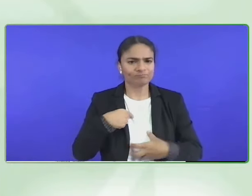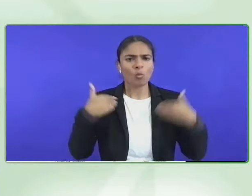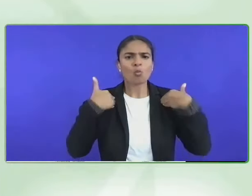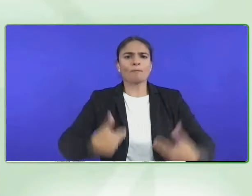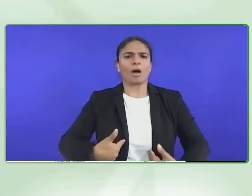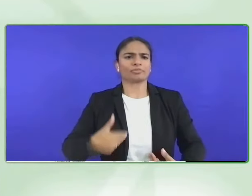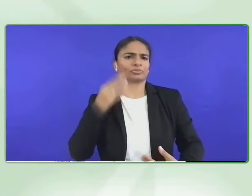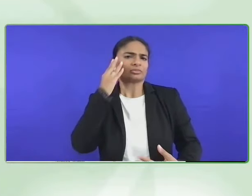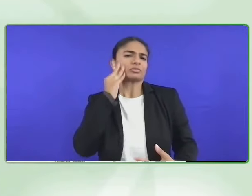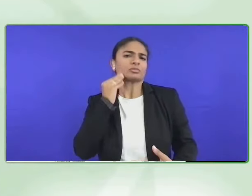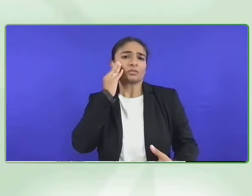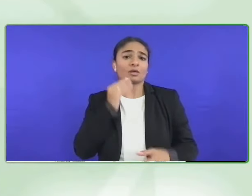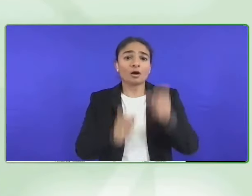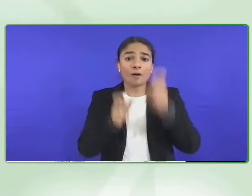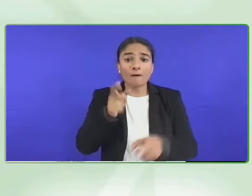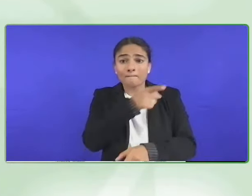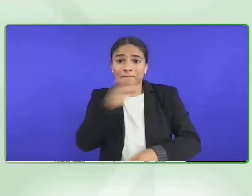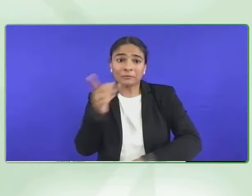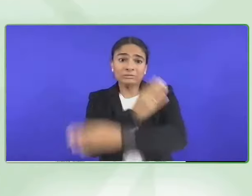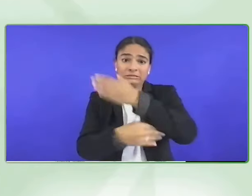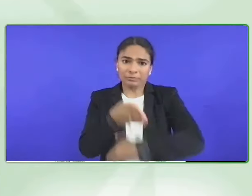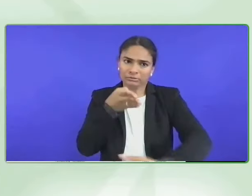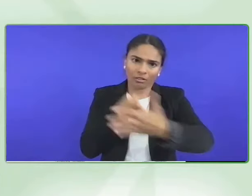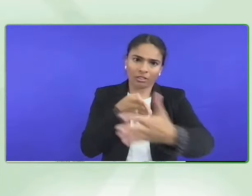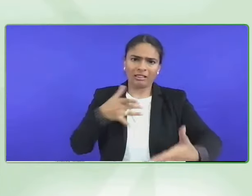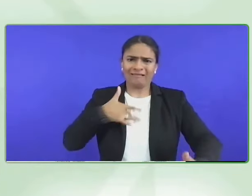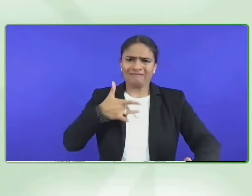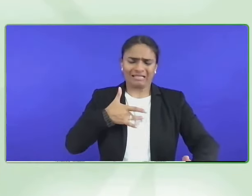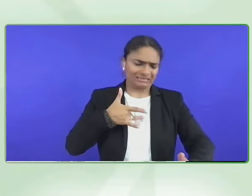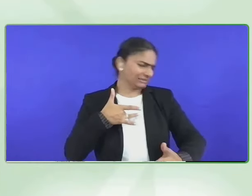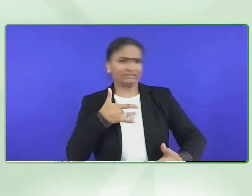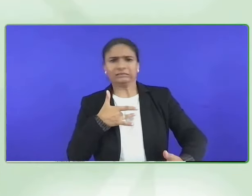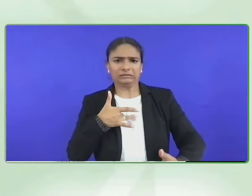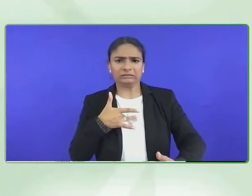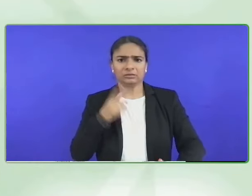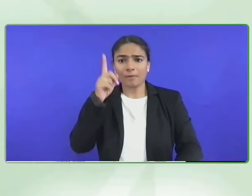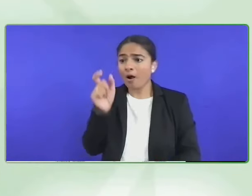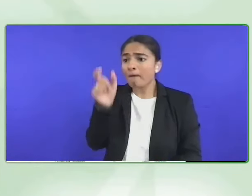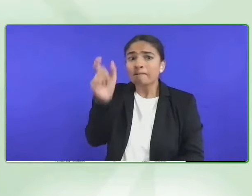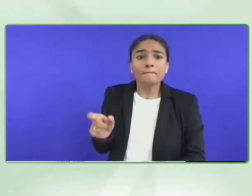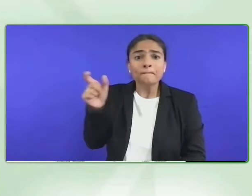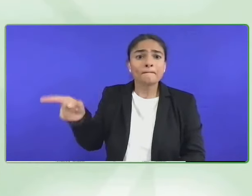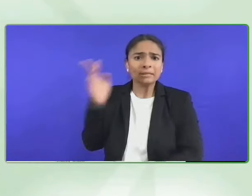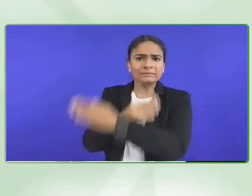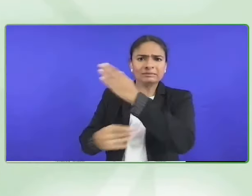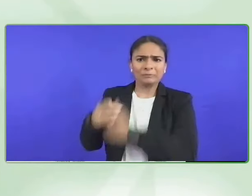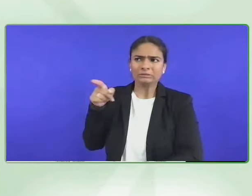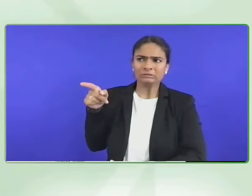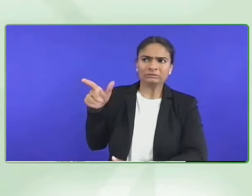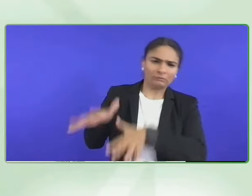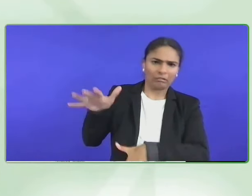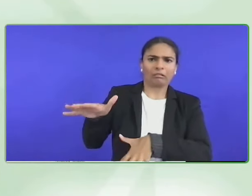You can make the change by developing this partnership and the opportunities to work together.